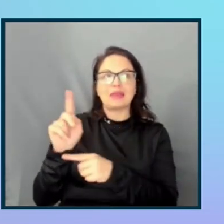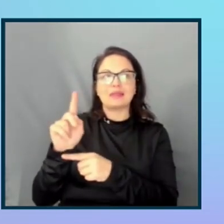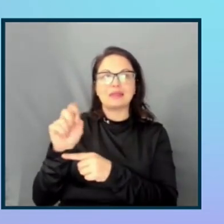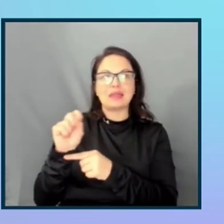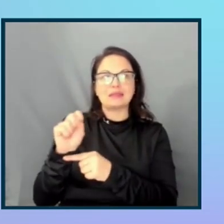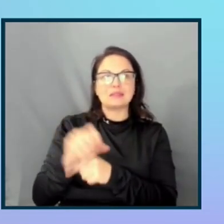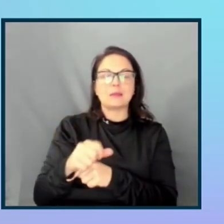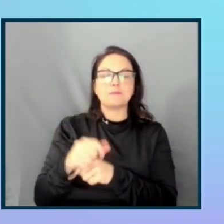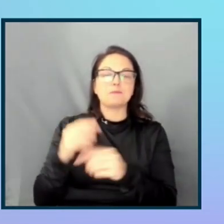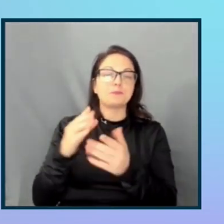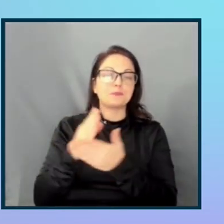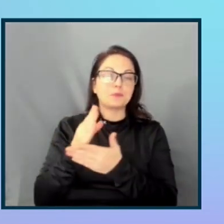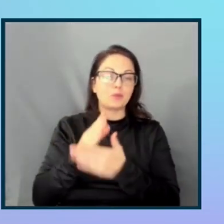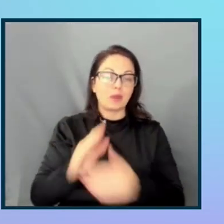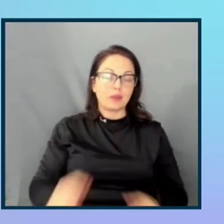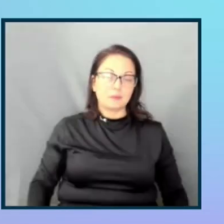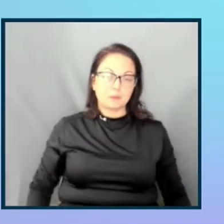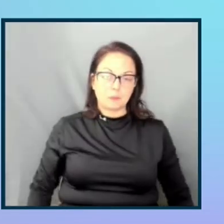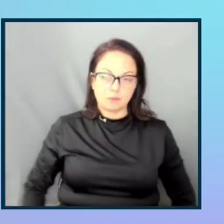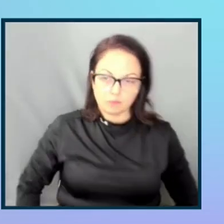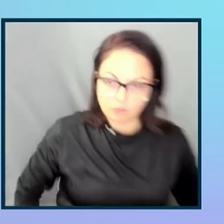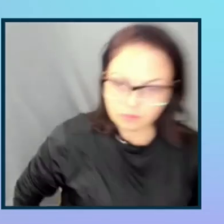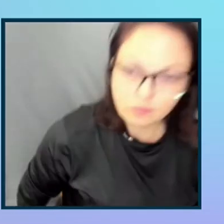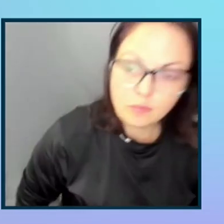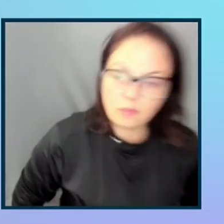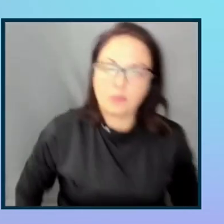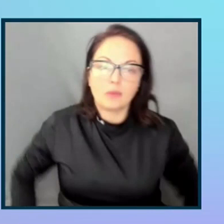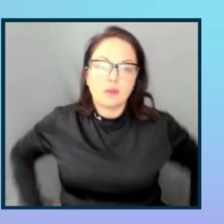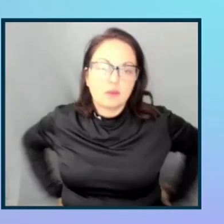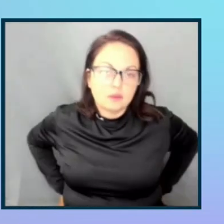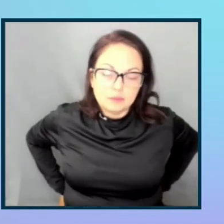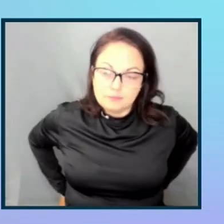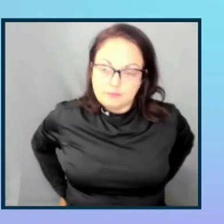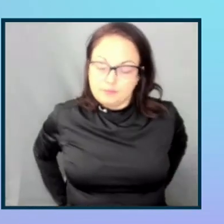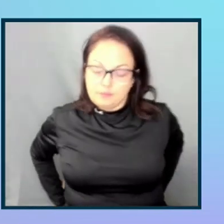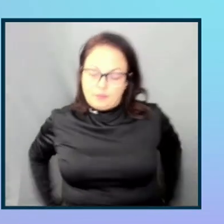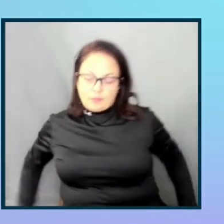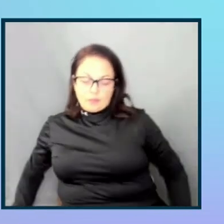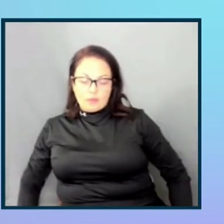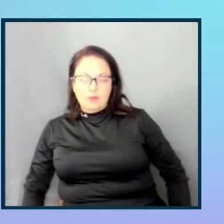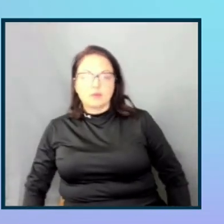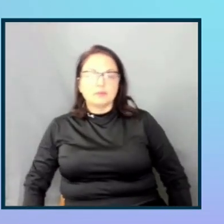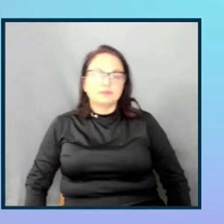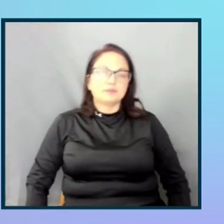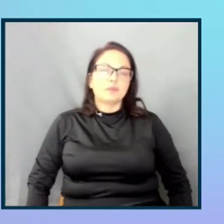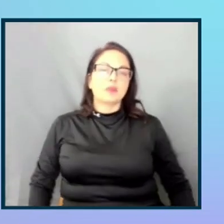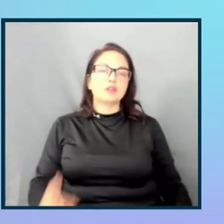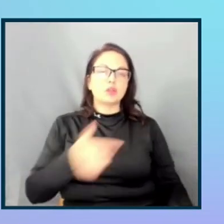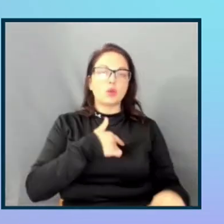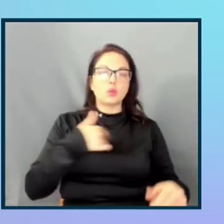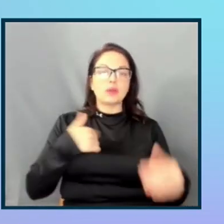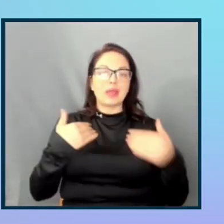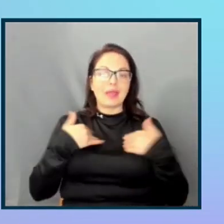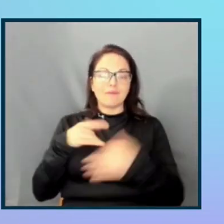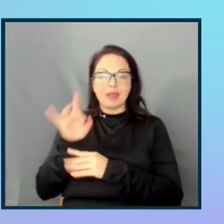All right, let's get into... We got a good amount of time left, about eight minutes. This is also anonymous, "What would be your advice for an advocate